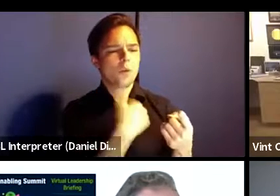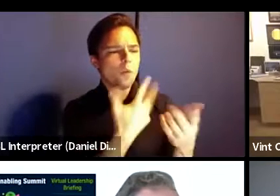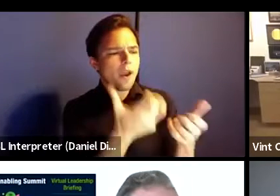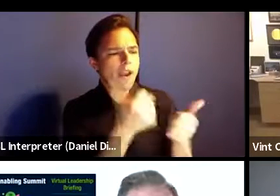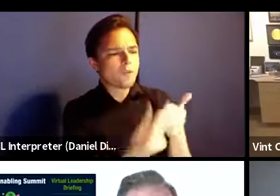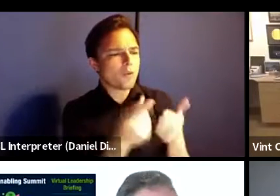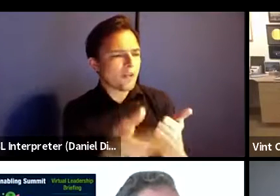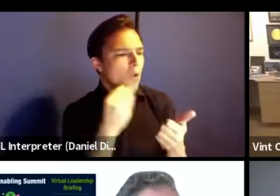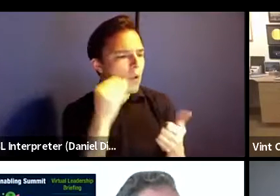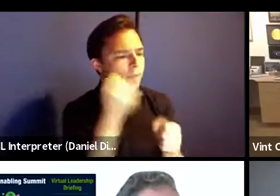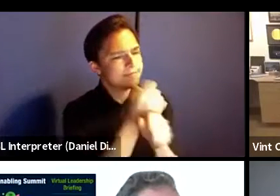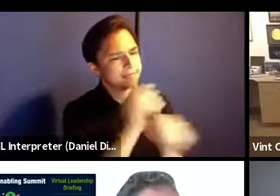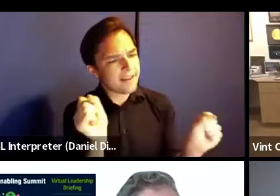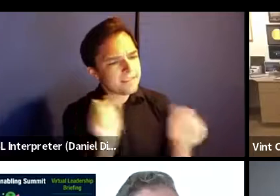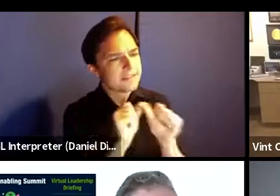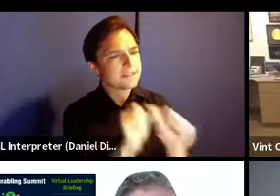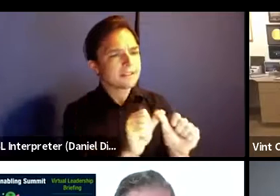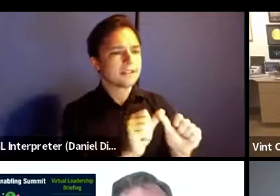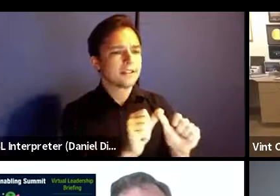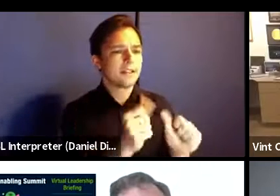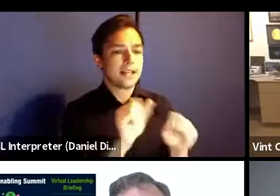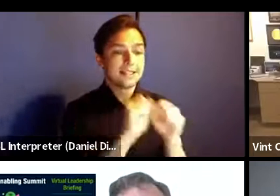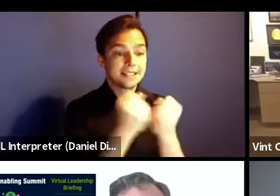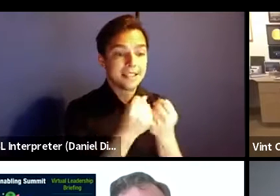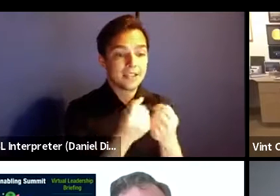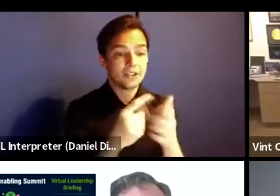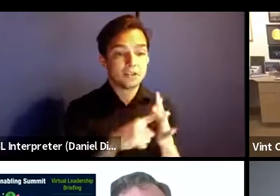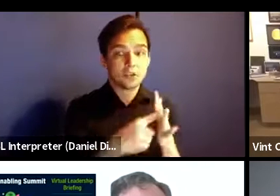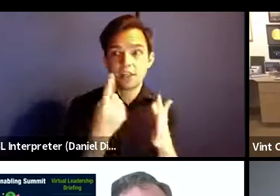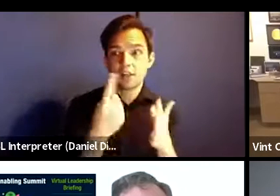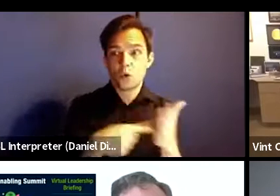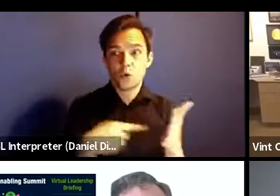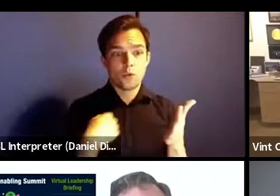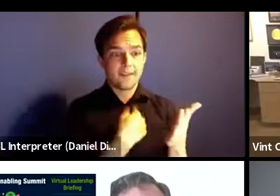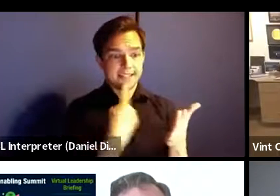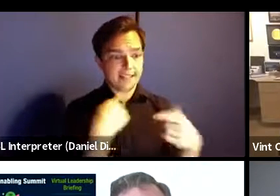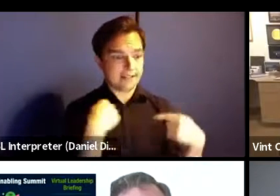I think society started understanding what we've been saying all along, can we please be included?